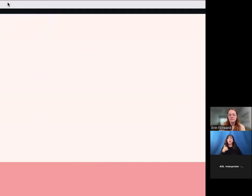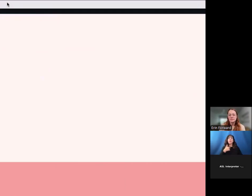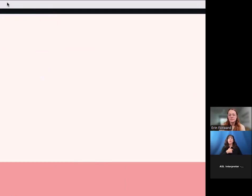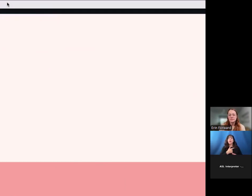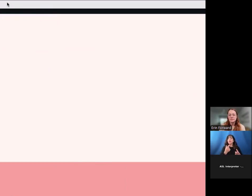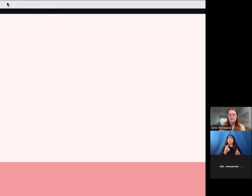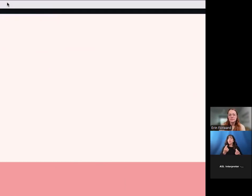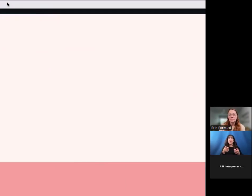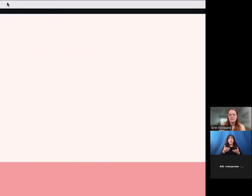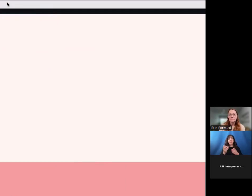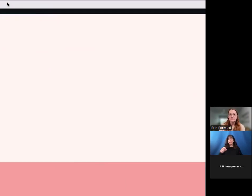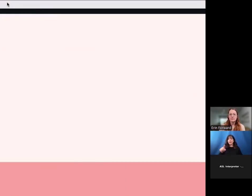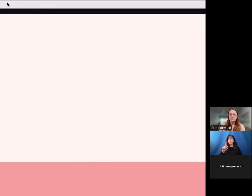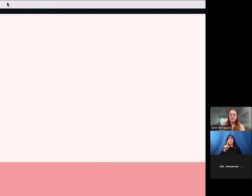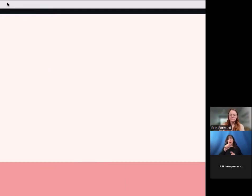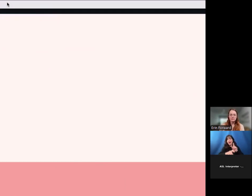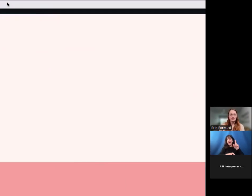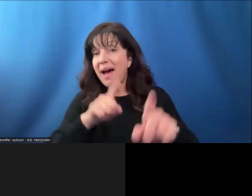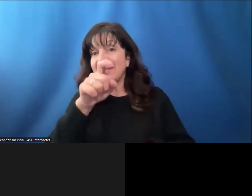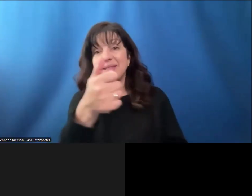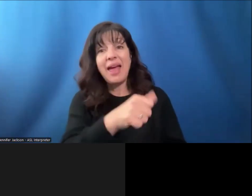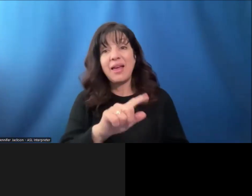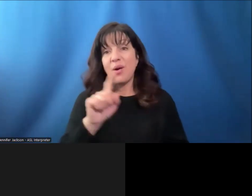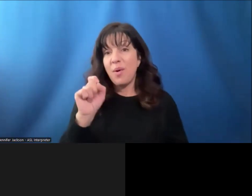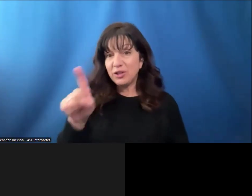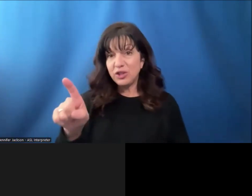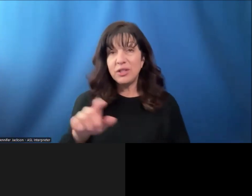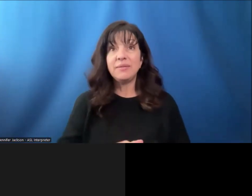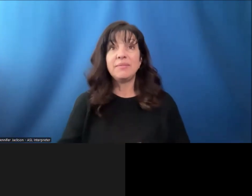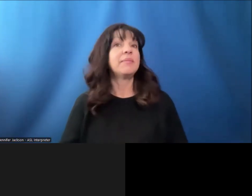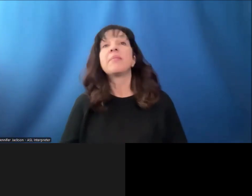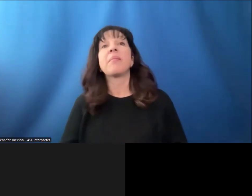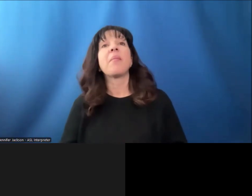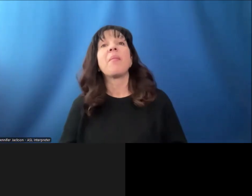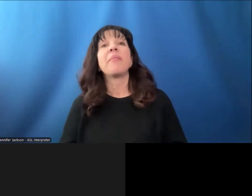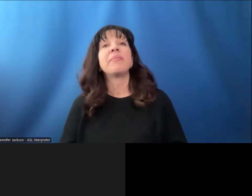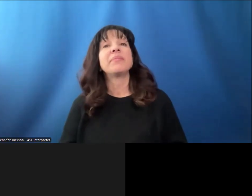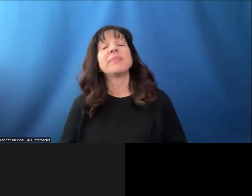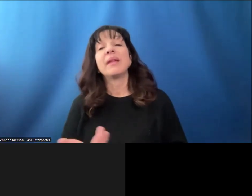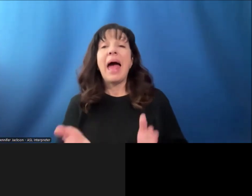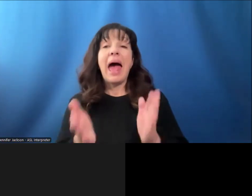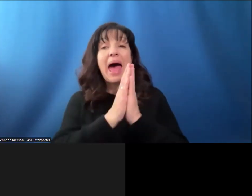you guys ask any questions. So ask, ask the expert. What any